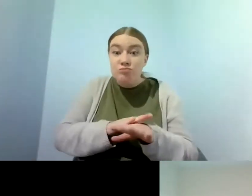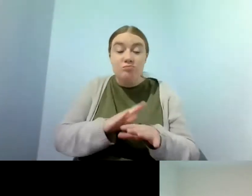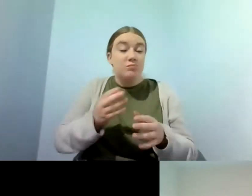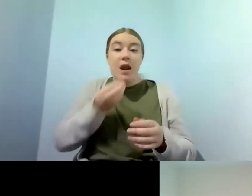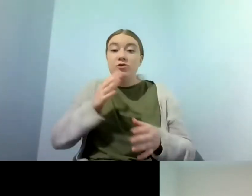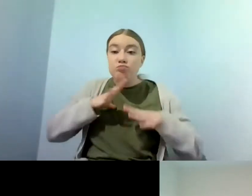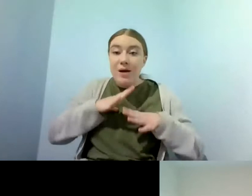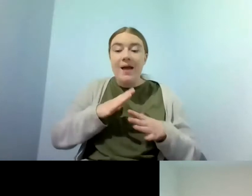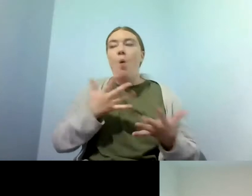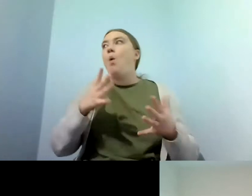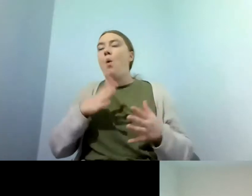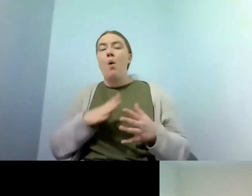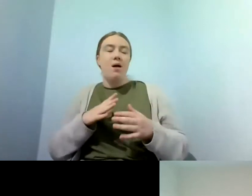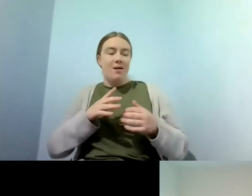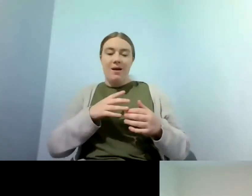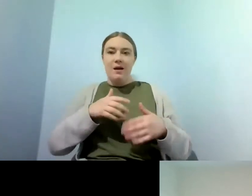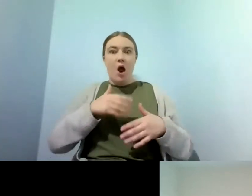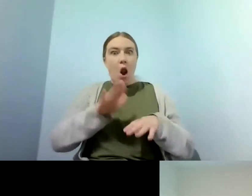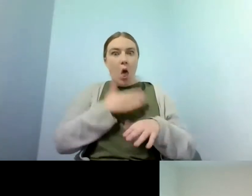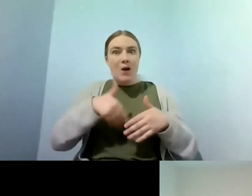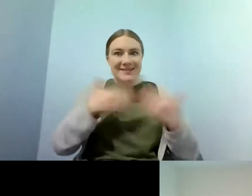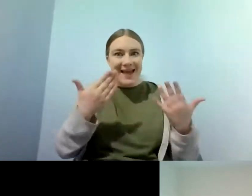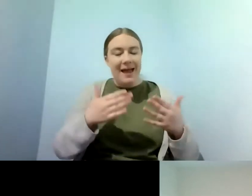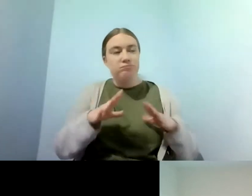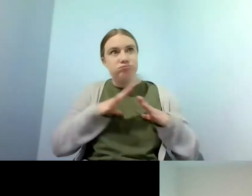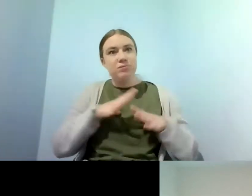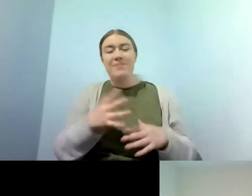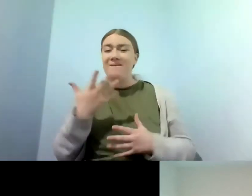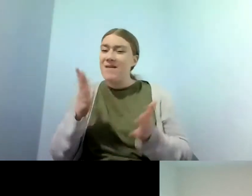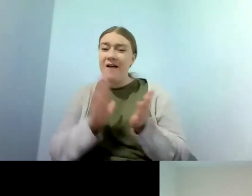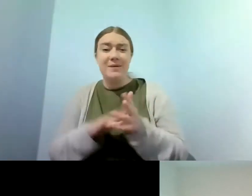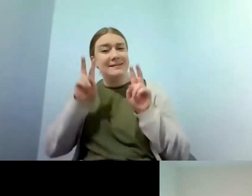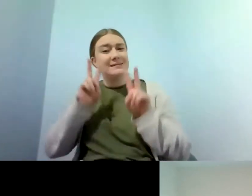to relax at the end of a long day you can just spend five minutes at your computer counting shad